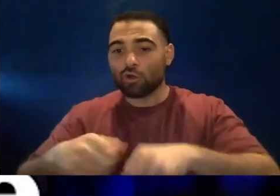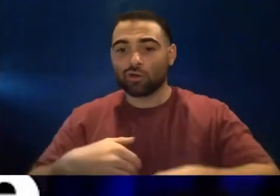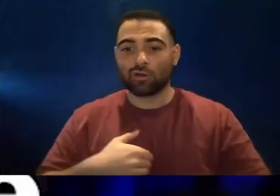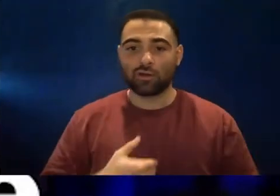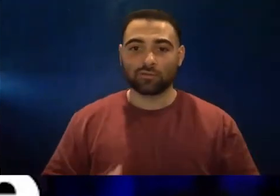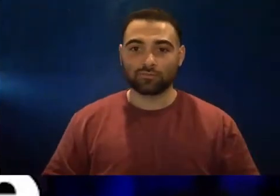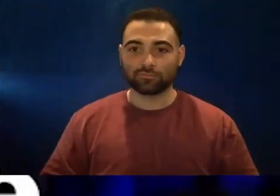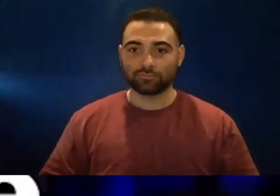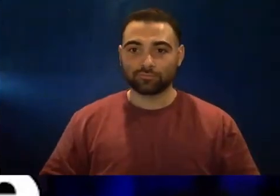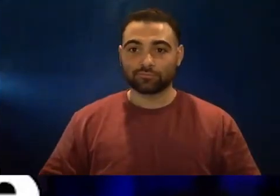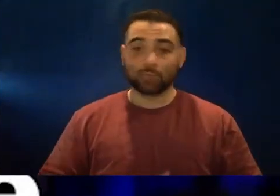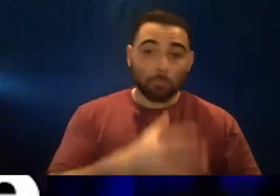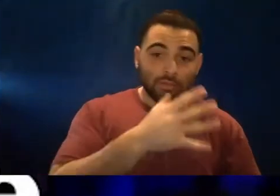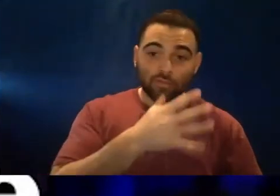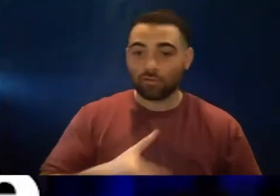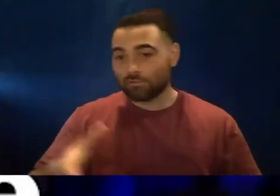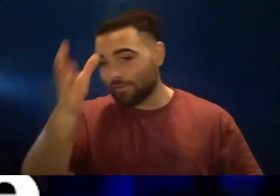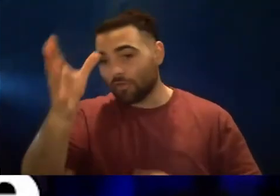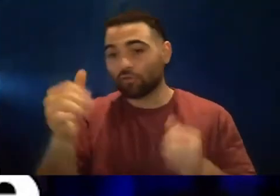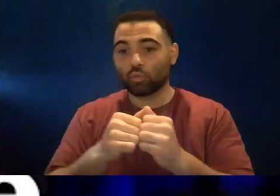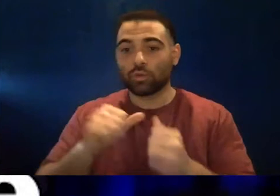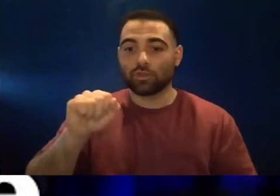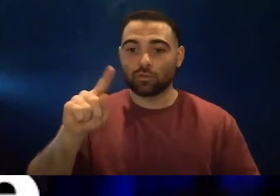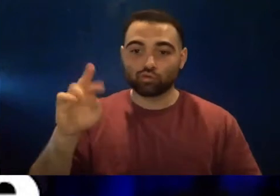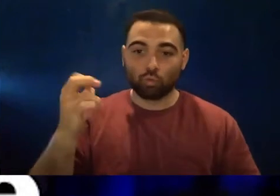mothers and fathers and people with strollers, et cetera.